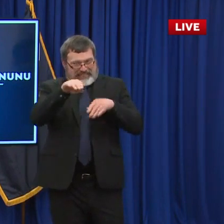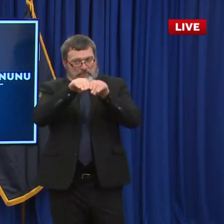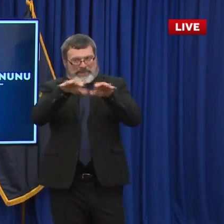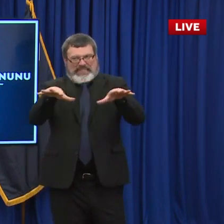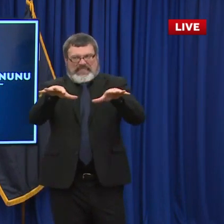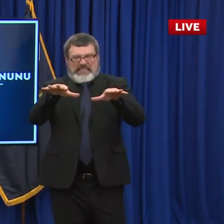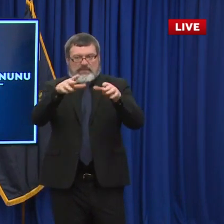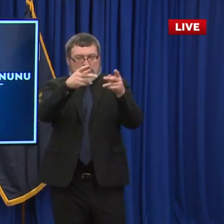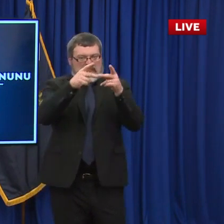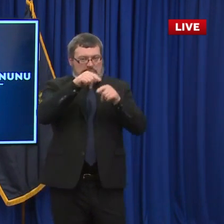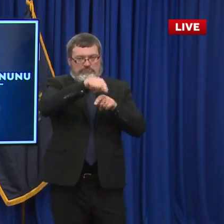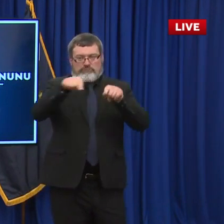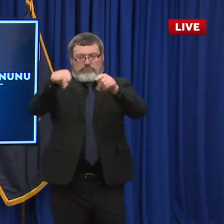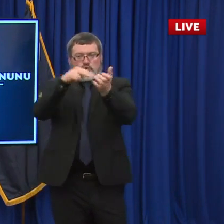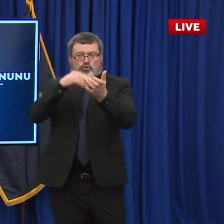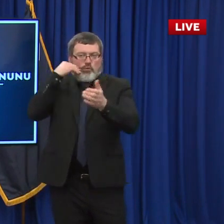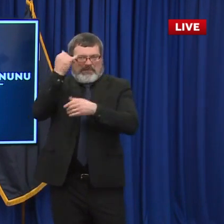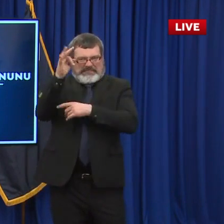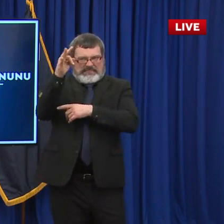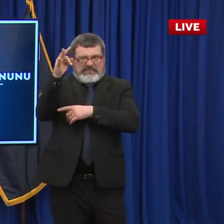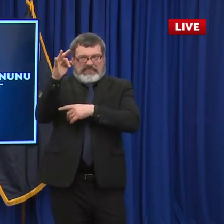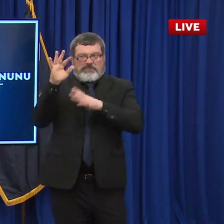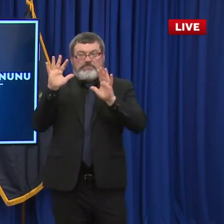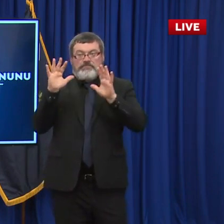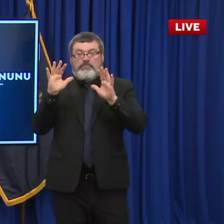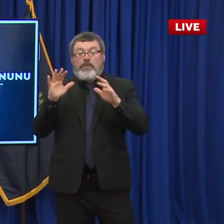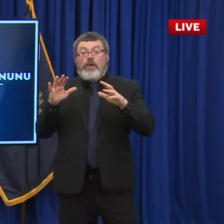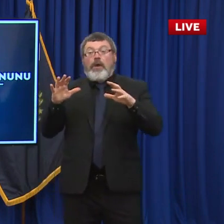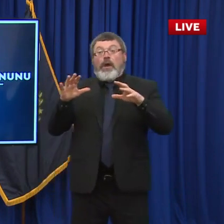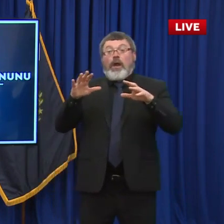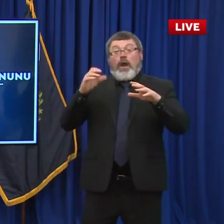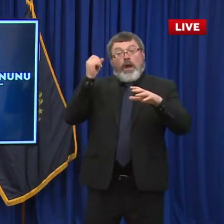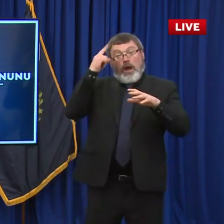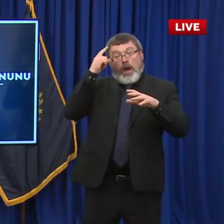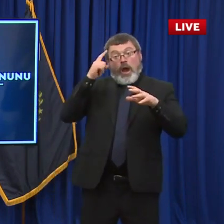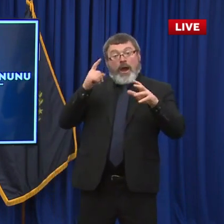I DON’T HAVE AN ANSWER FOR YOU.